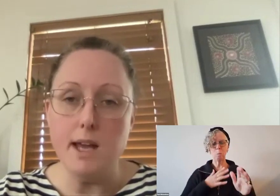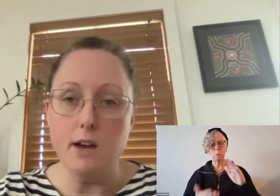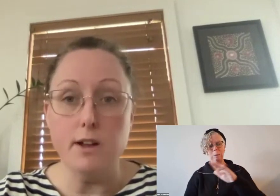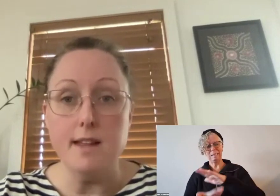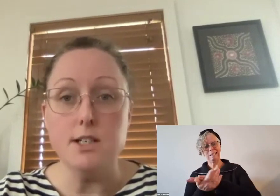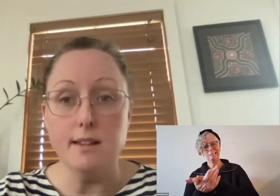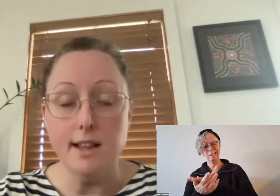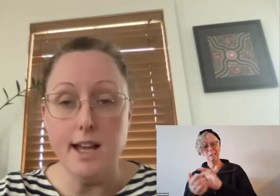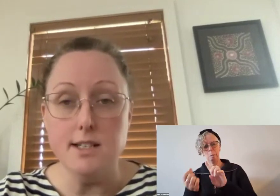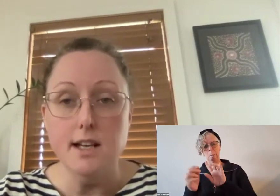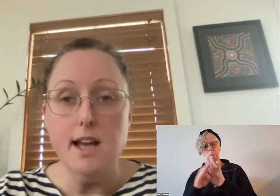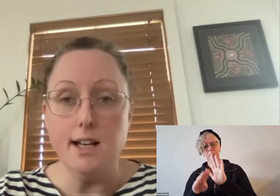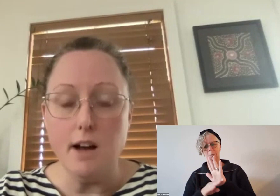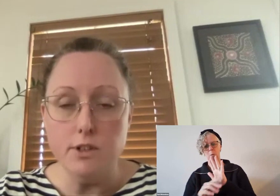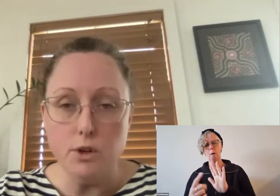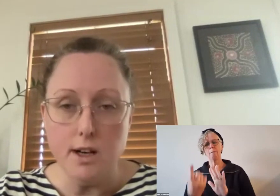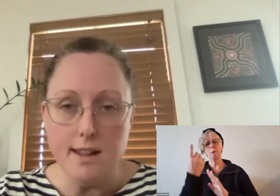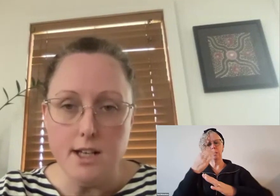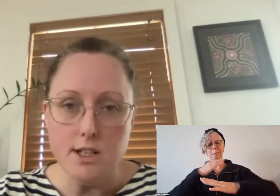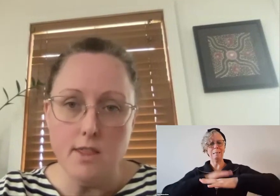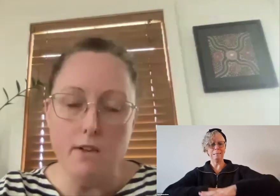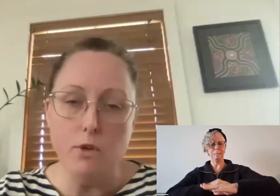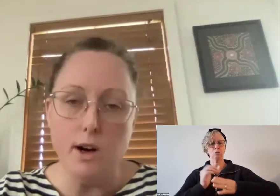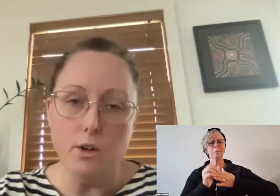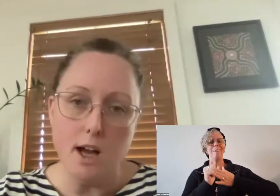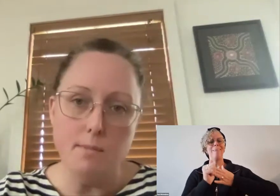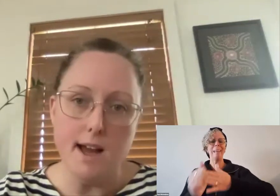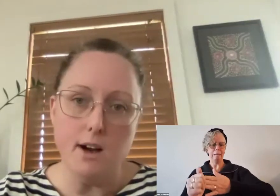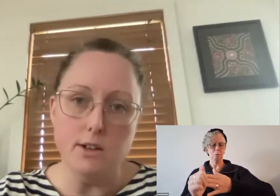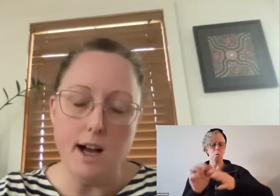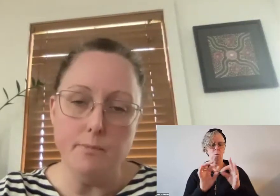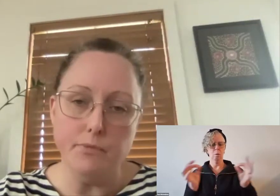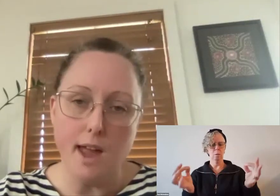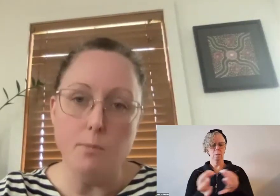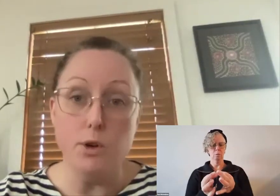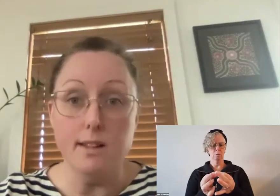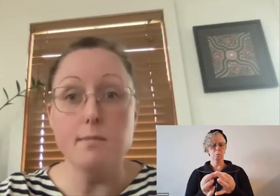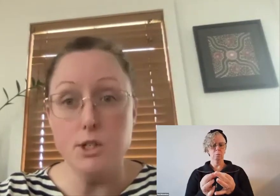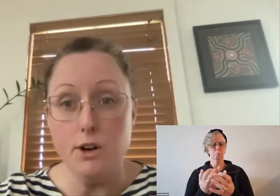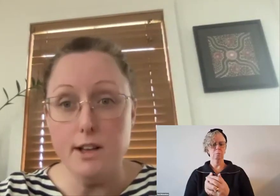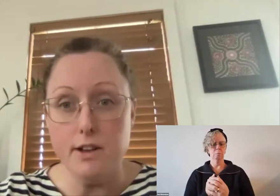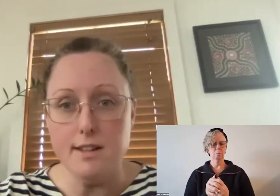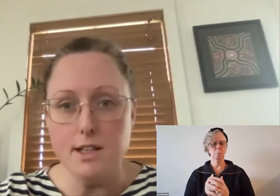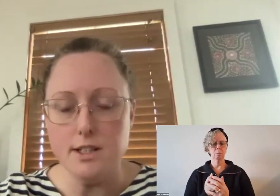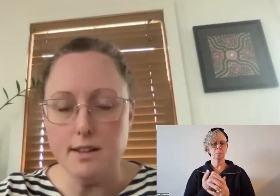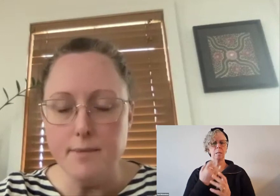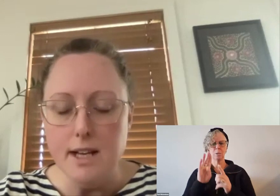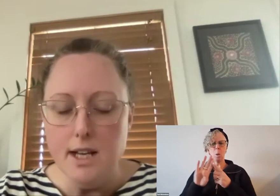be a First Nations-led and governed organisation, and therefore at all times our board is majority First Nations.